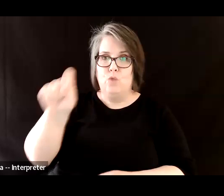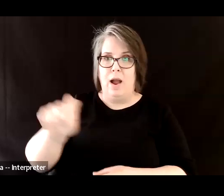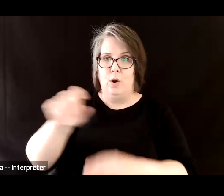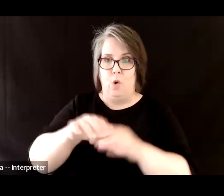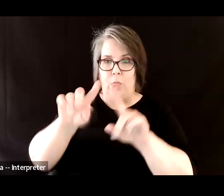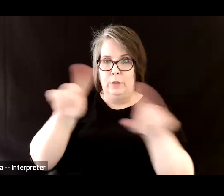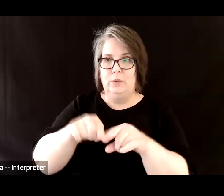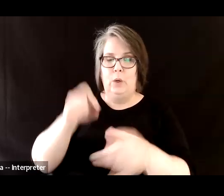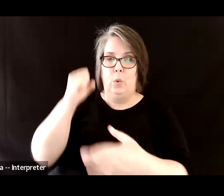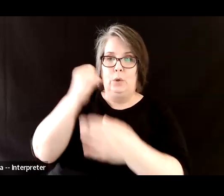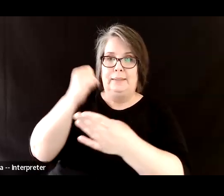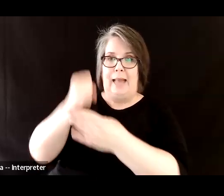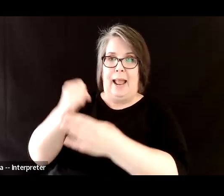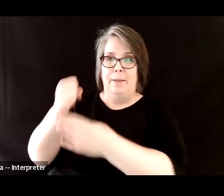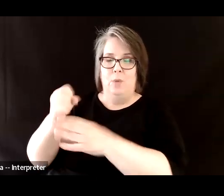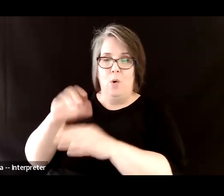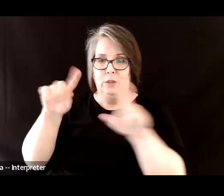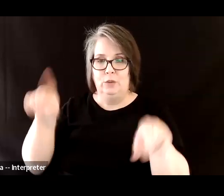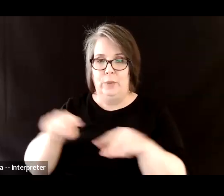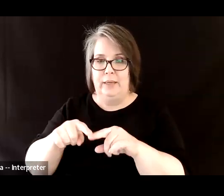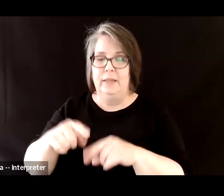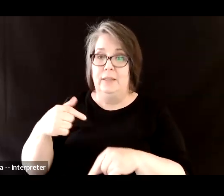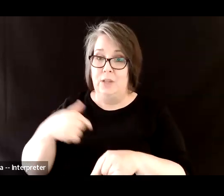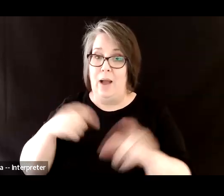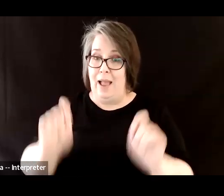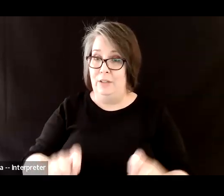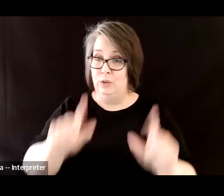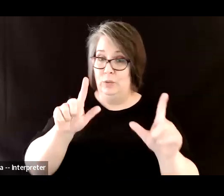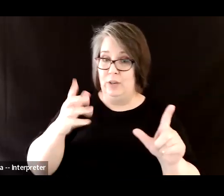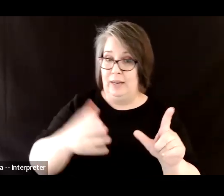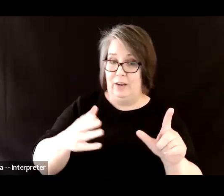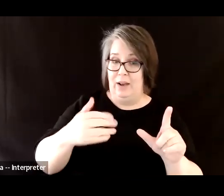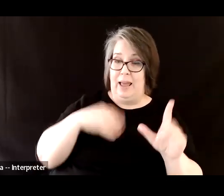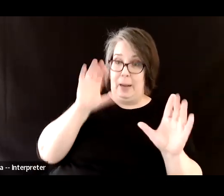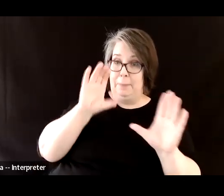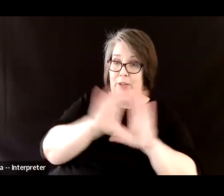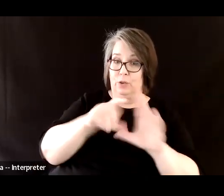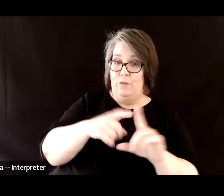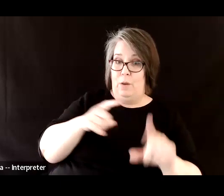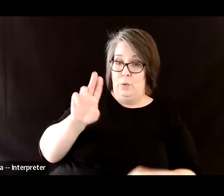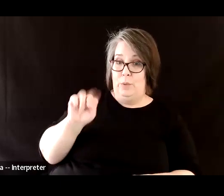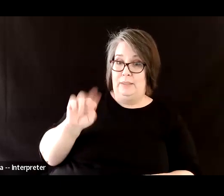a stamp on the screen. Suffer instance and I have a screen shot up here showing a picture from the UNC graduation